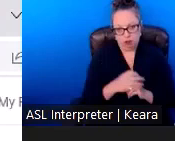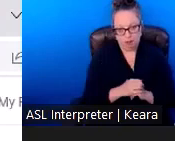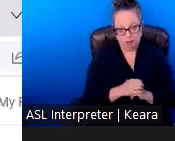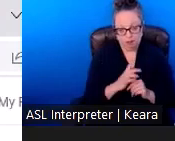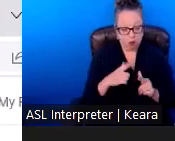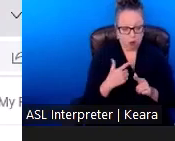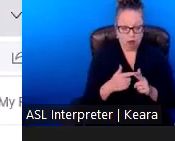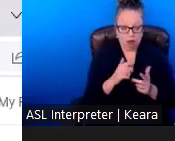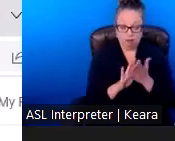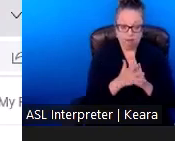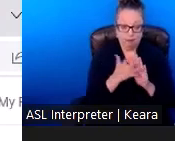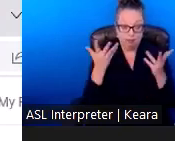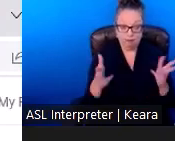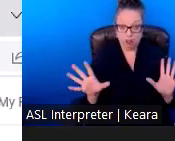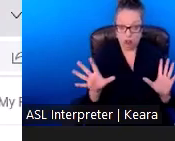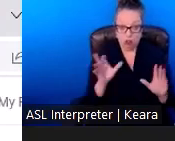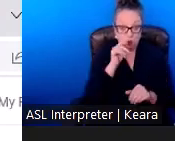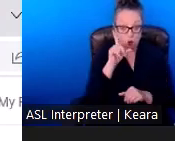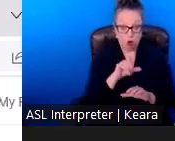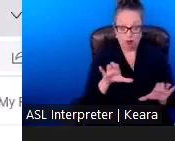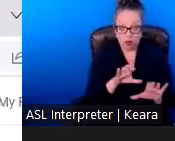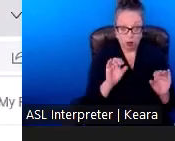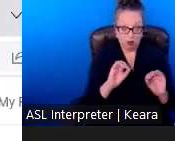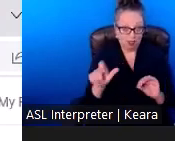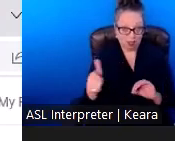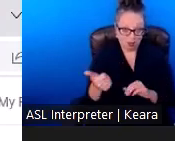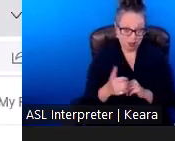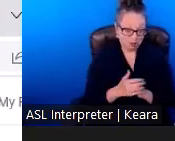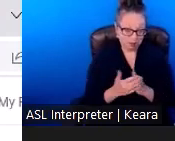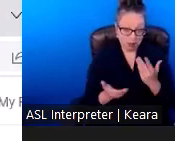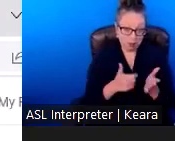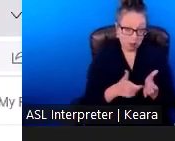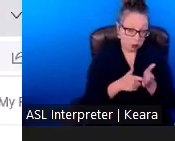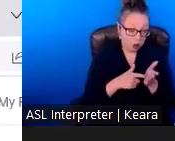at this point. It may take several minutes for your confirmation email to be sent after